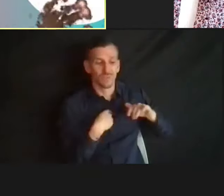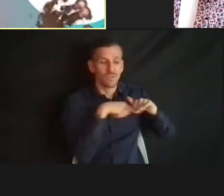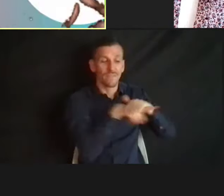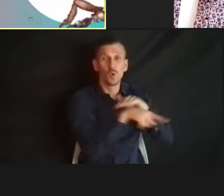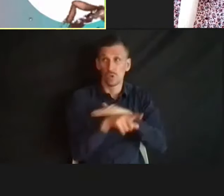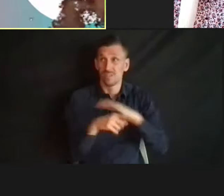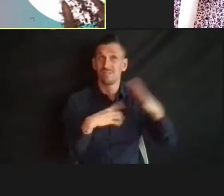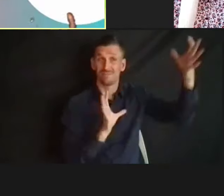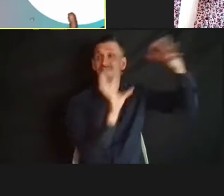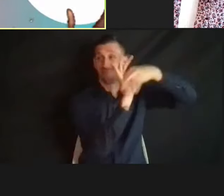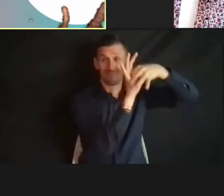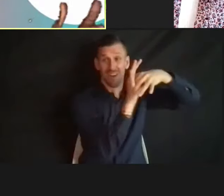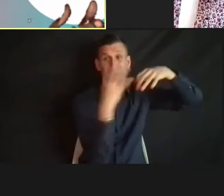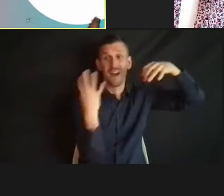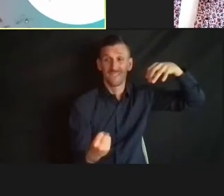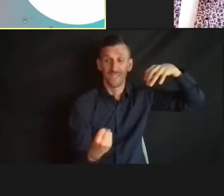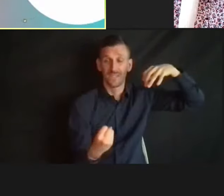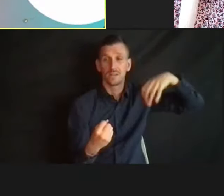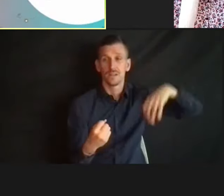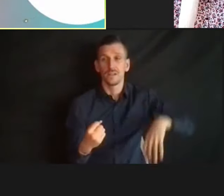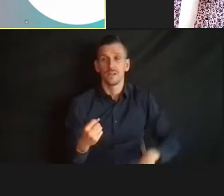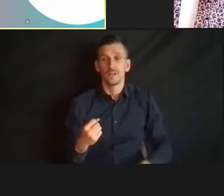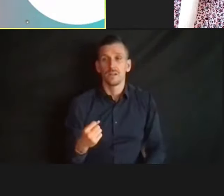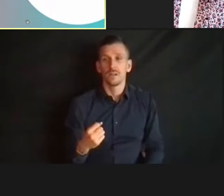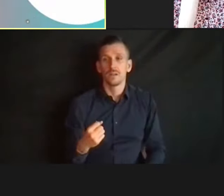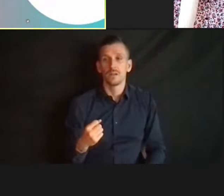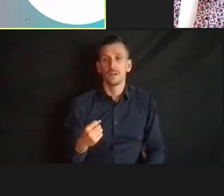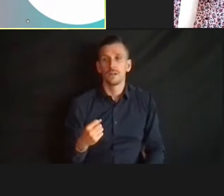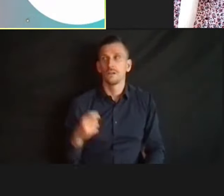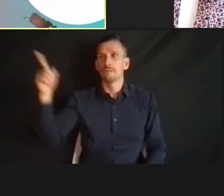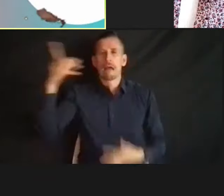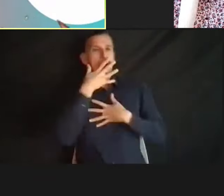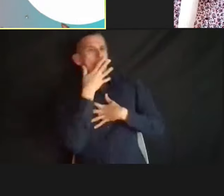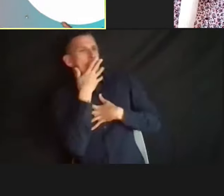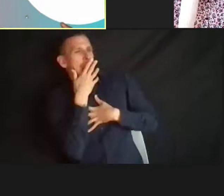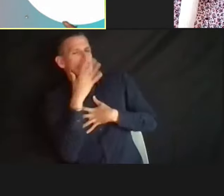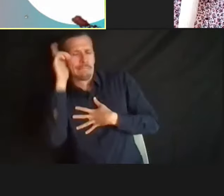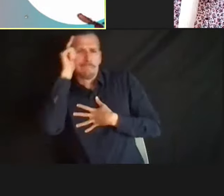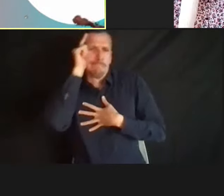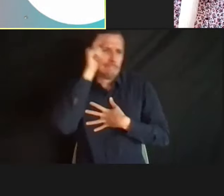refugees are taking refuge. We forget where they came from. If we link this together and knowing